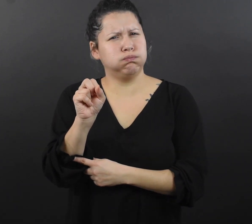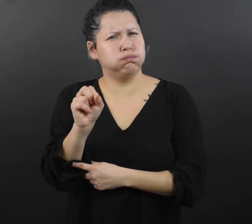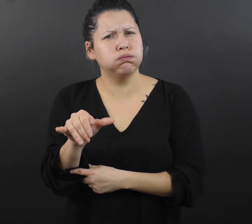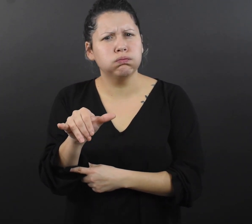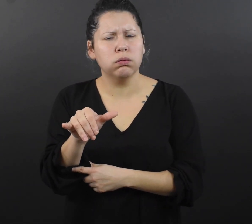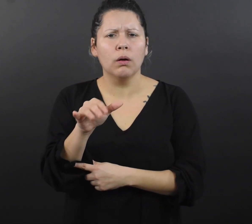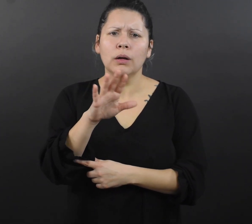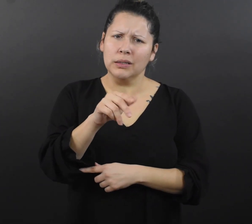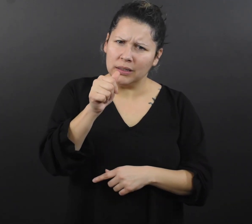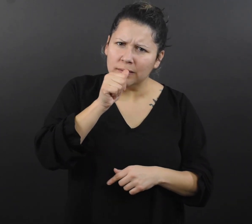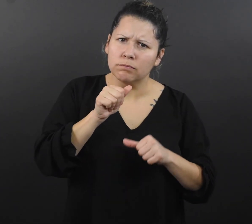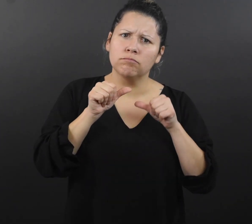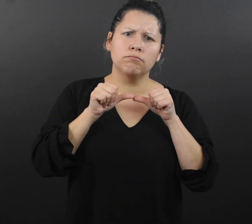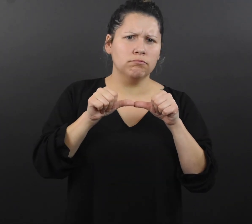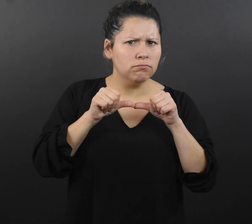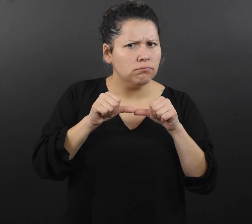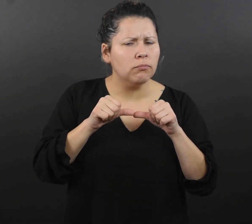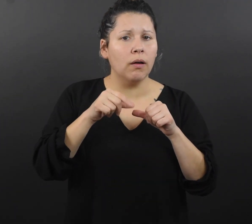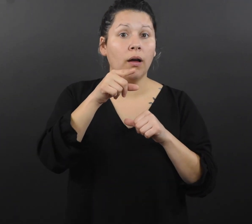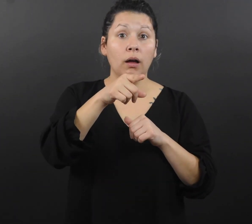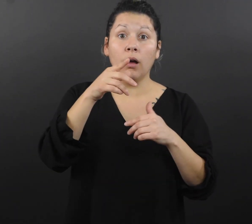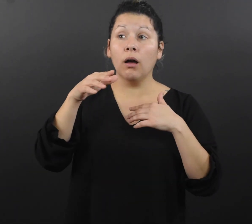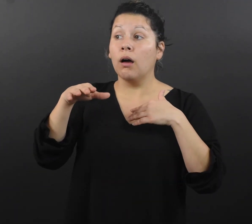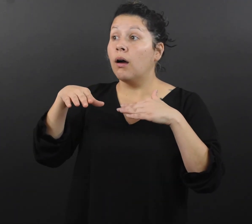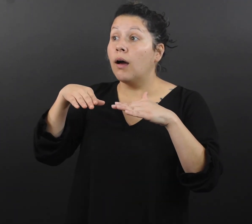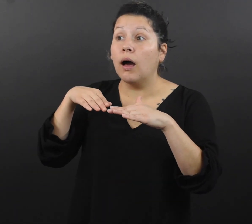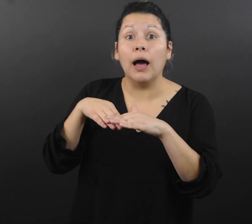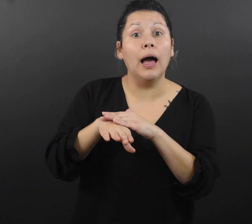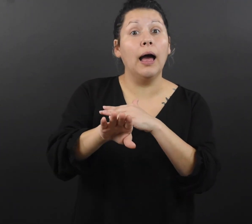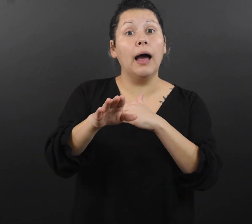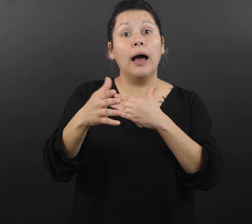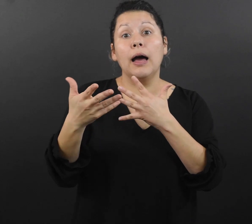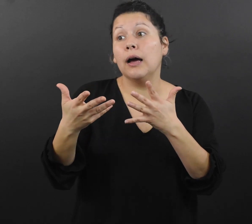be persistent if you can’t just walk into your usual location without an appointment.